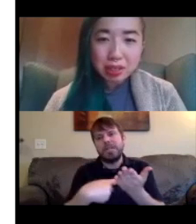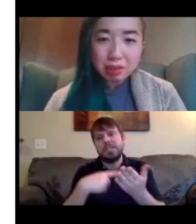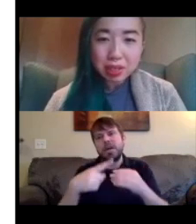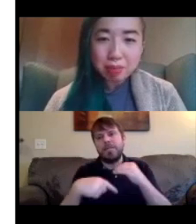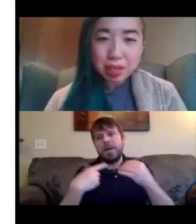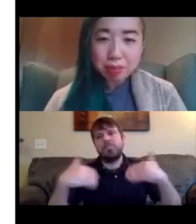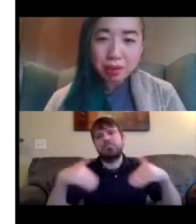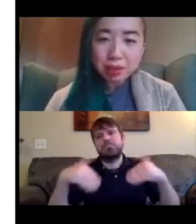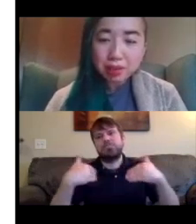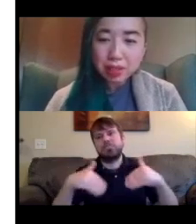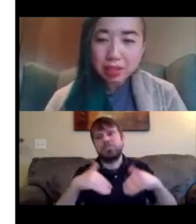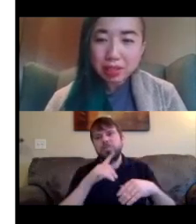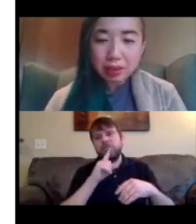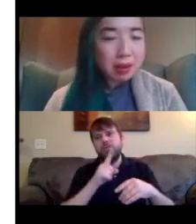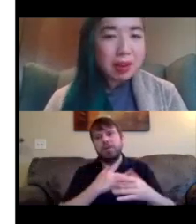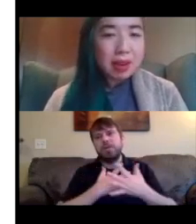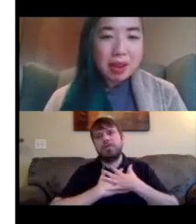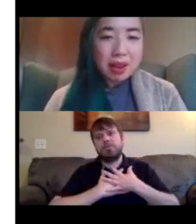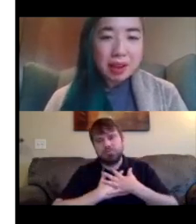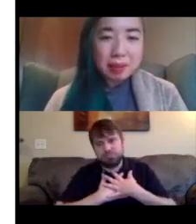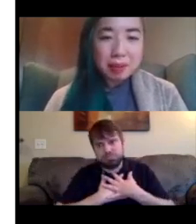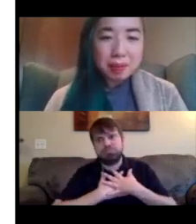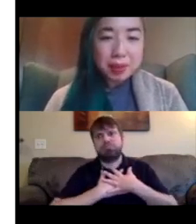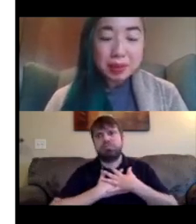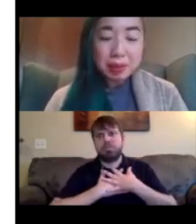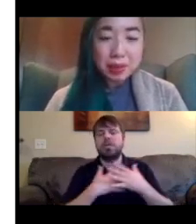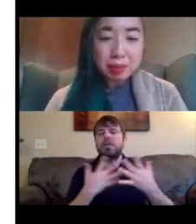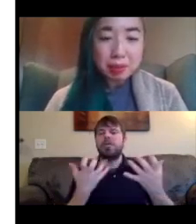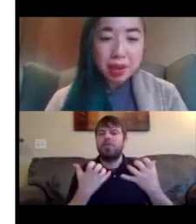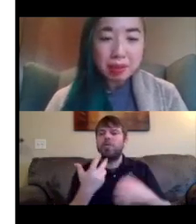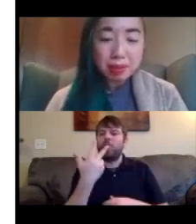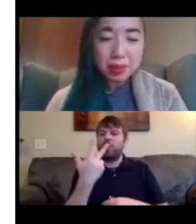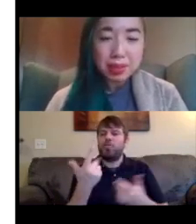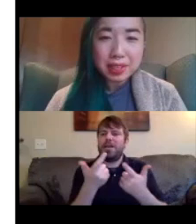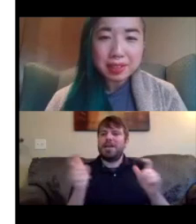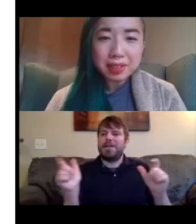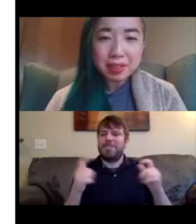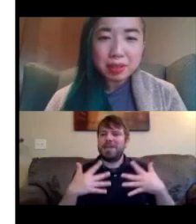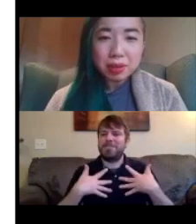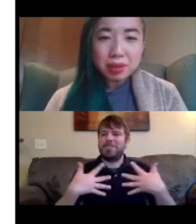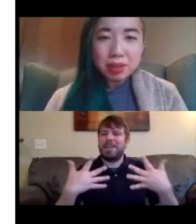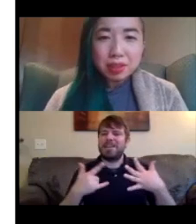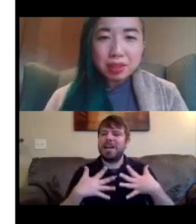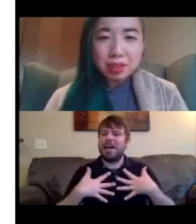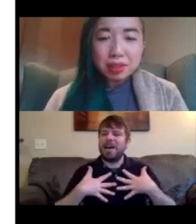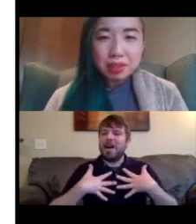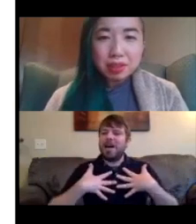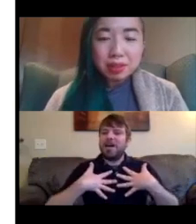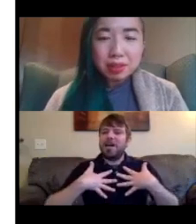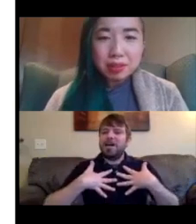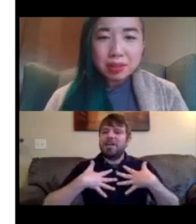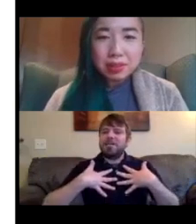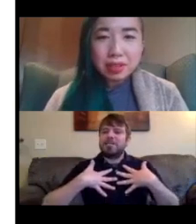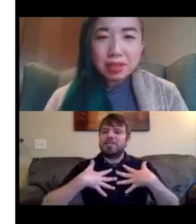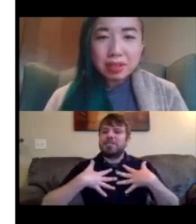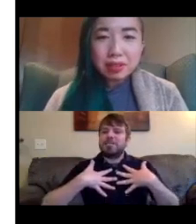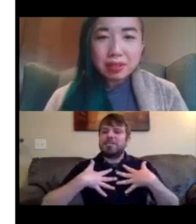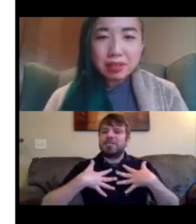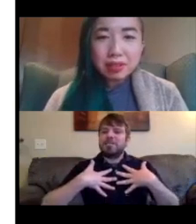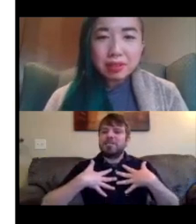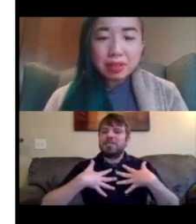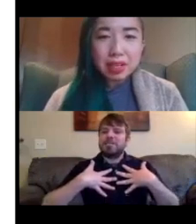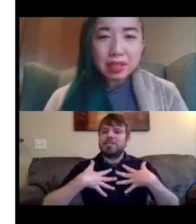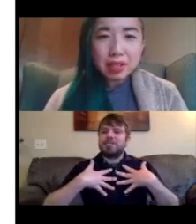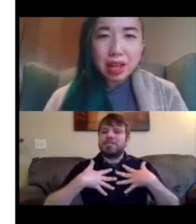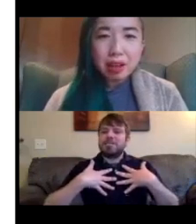three big breaths together. So first breath, breath in. Hold it for a second. Then exhale out.